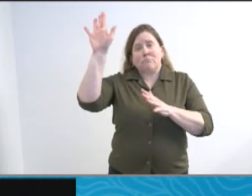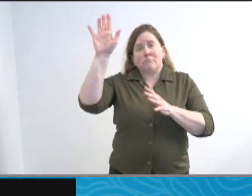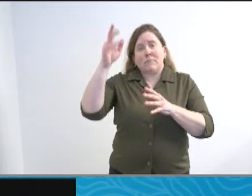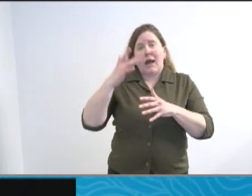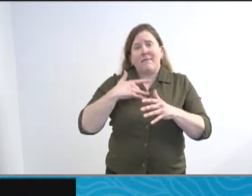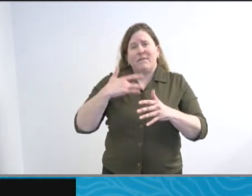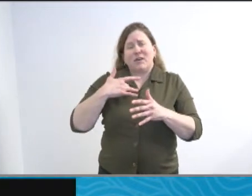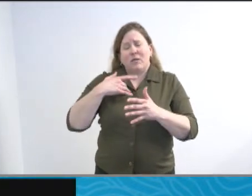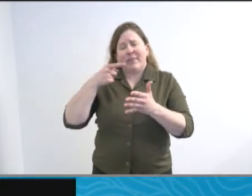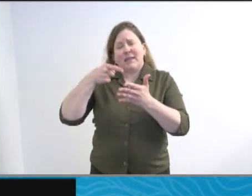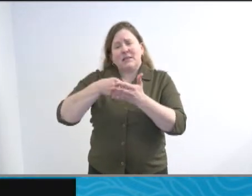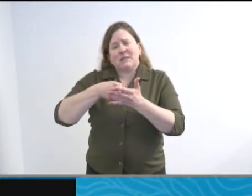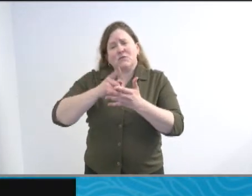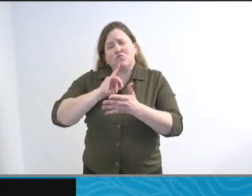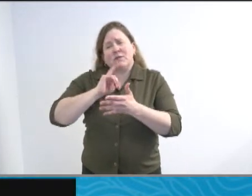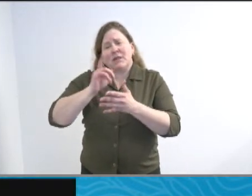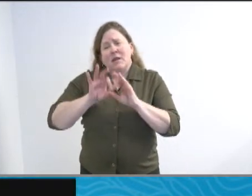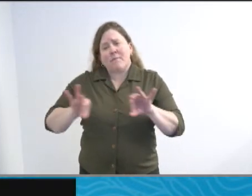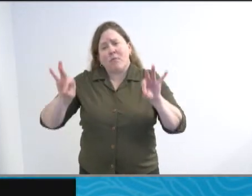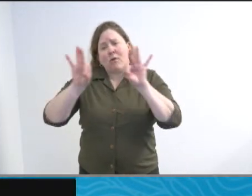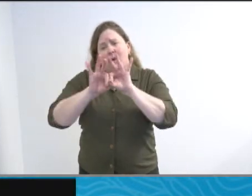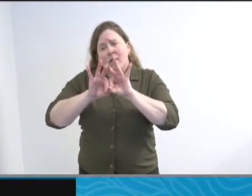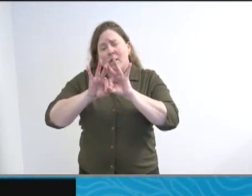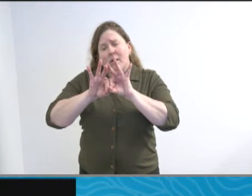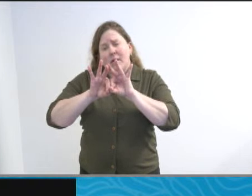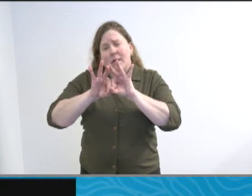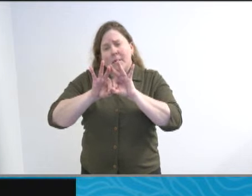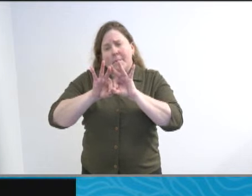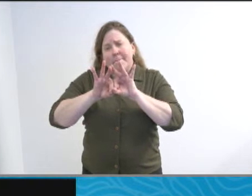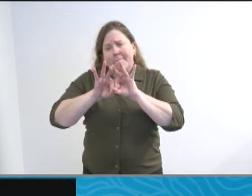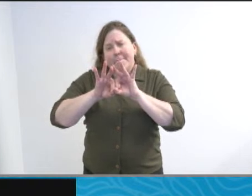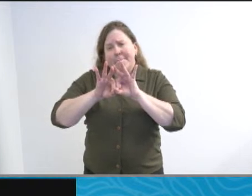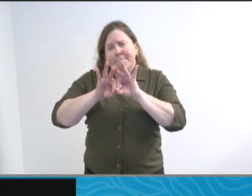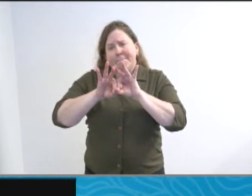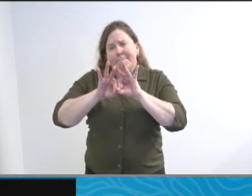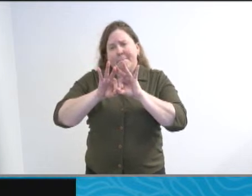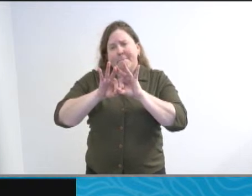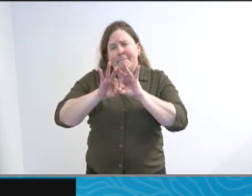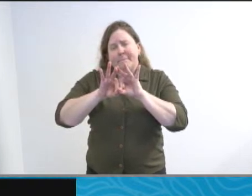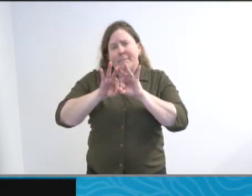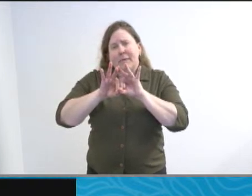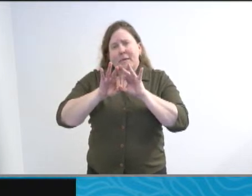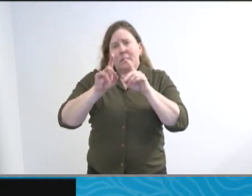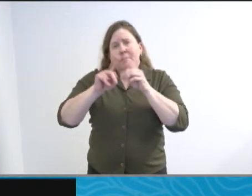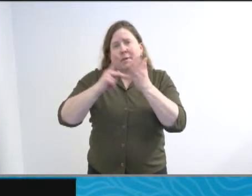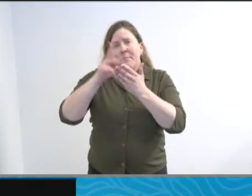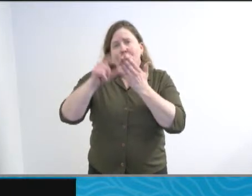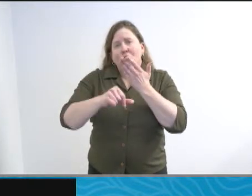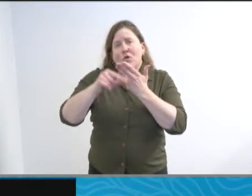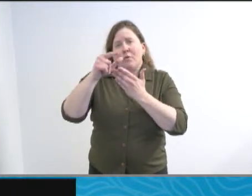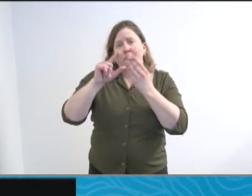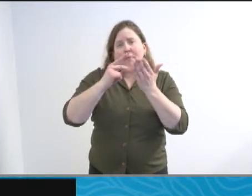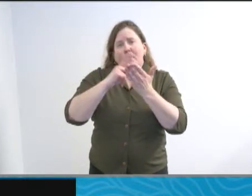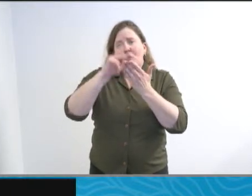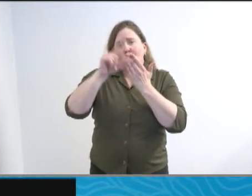lead into not just a vision and a strategic plan for 2035, but programs and services that should really exist